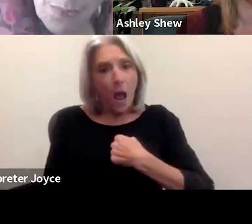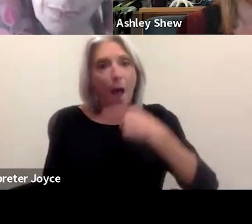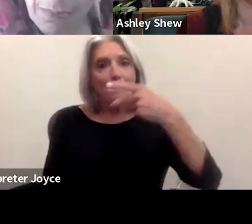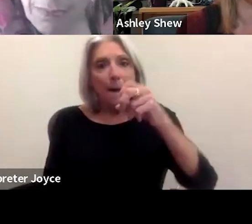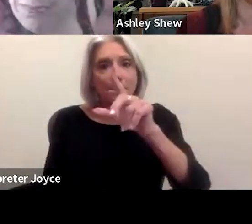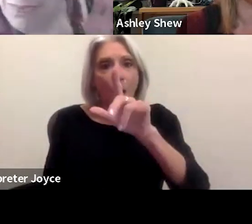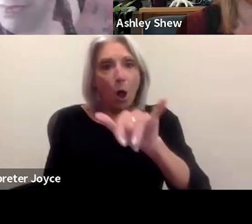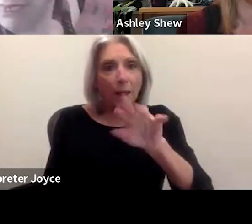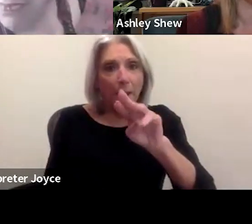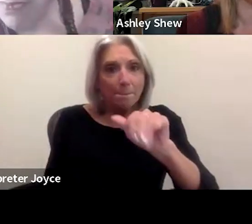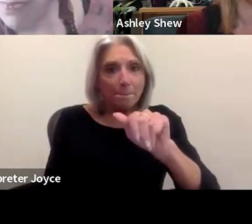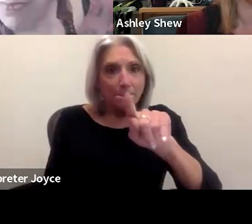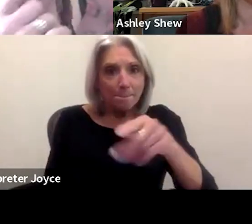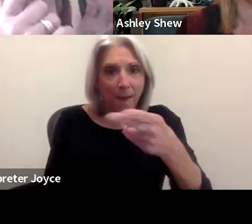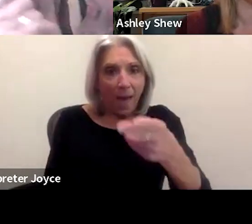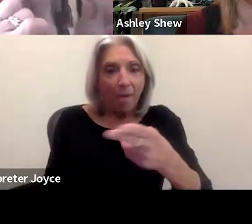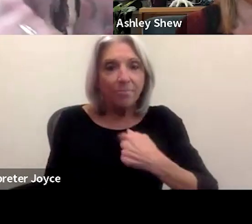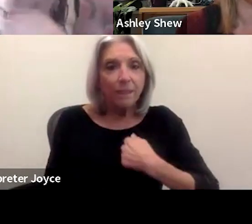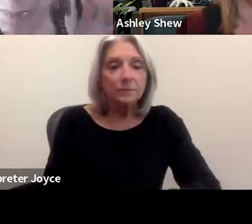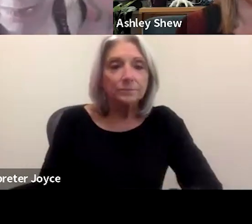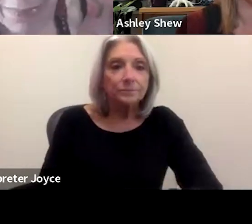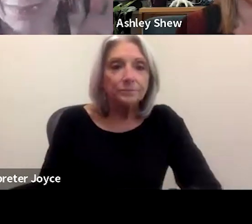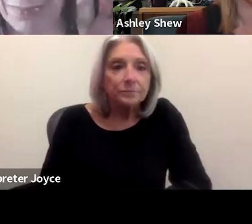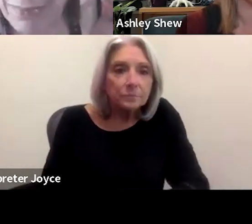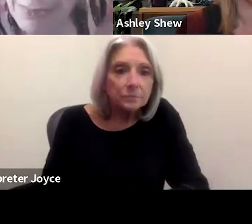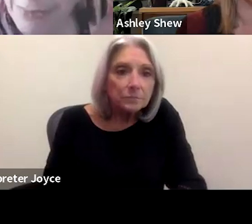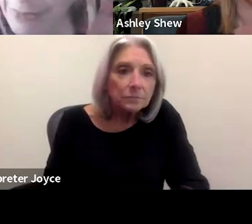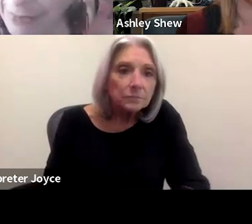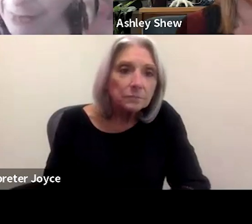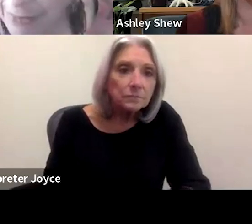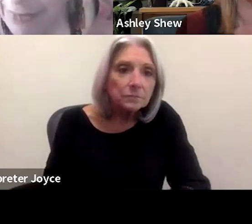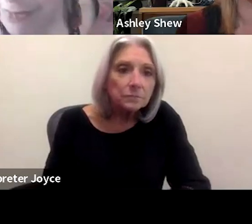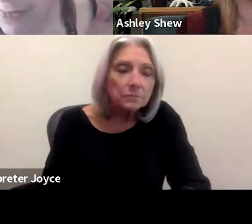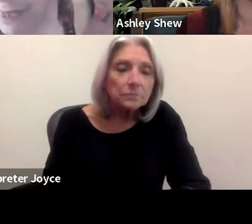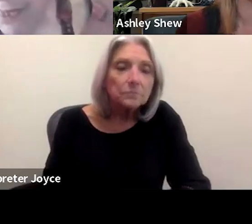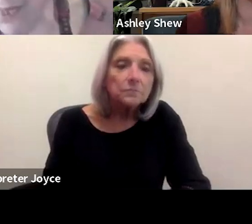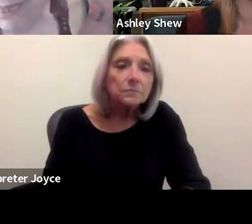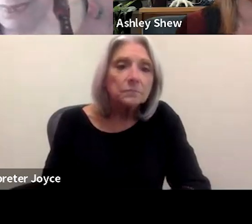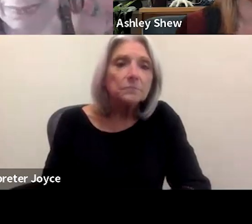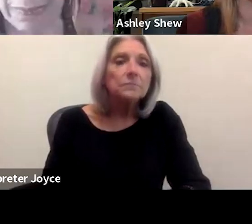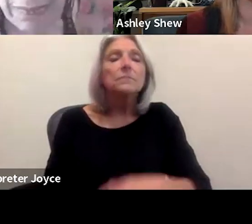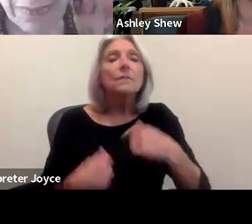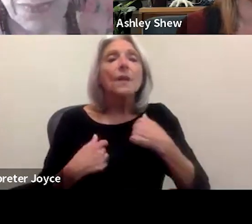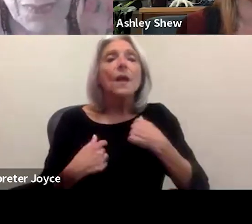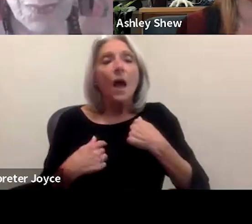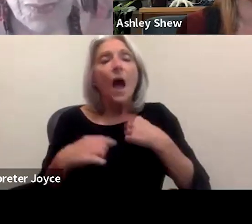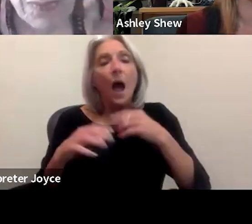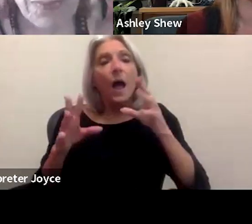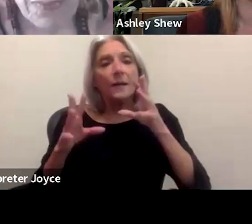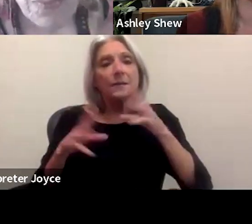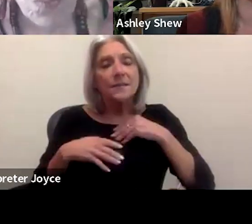And Accepting and claiming disability as an identity,